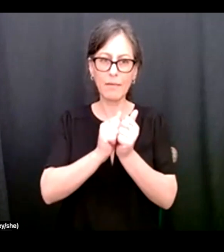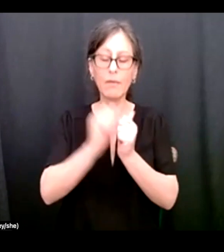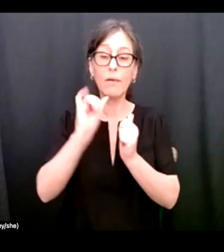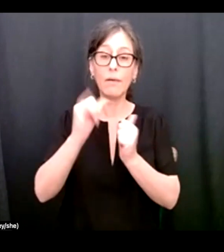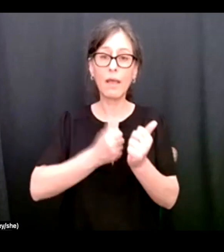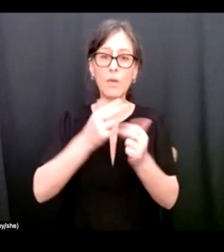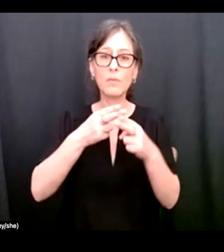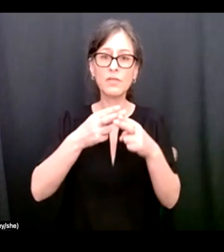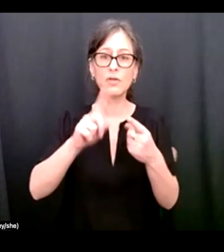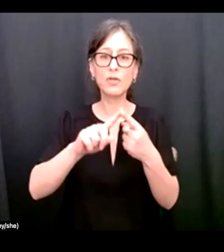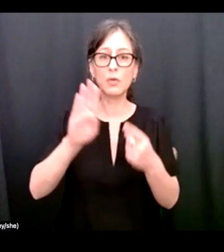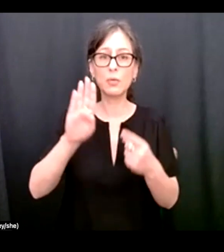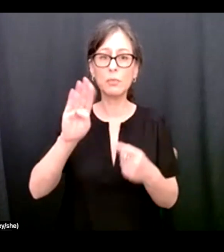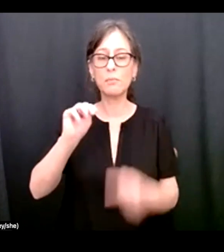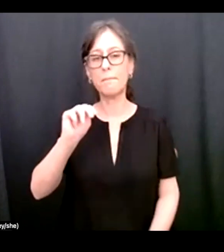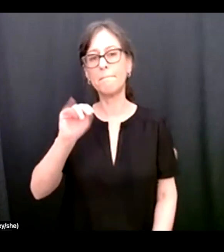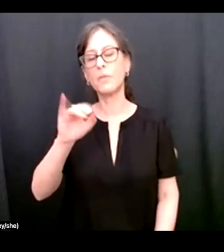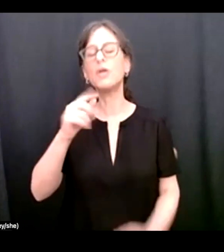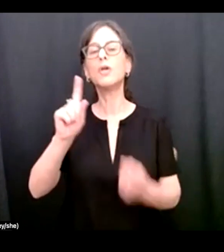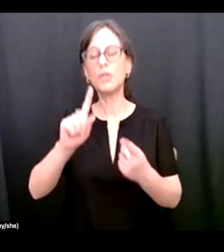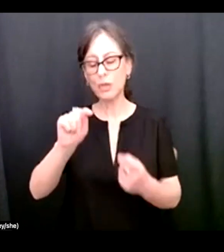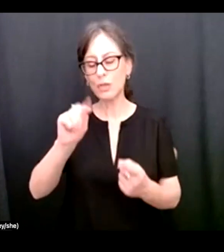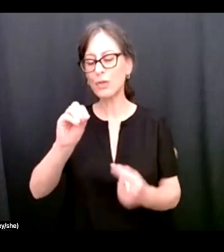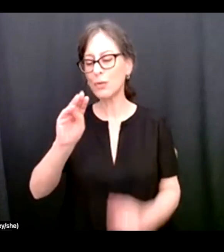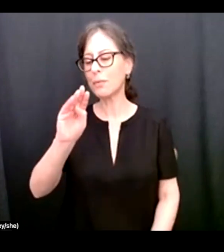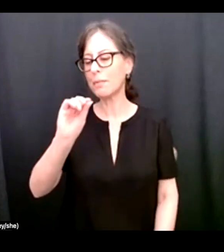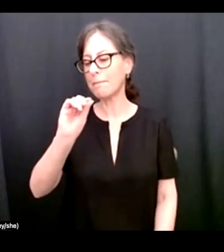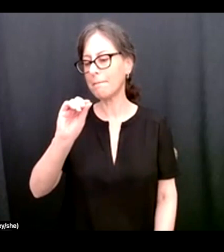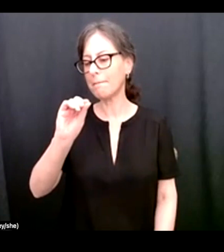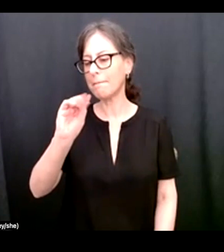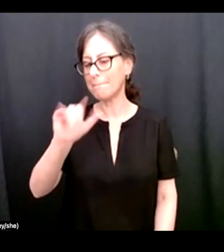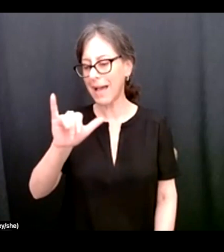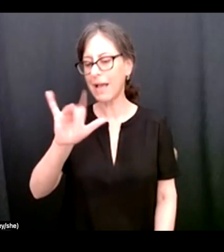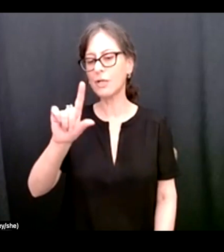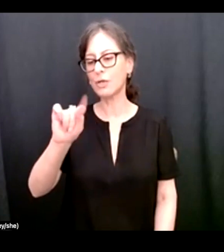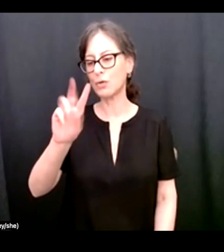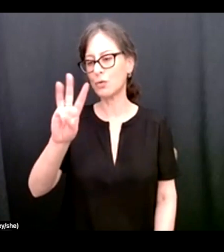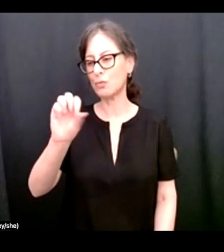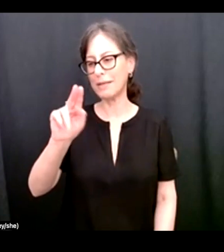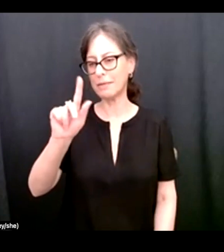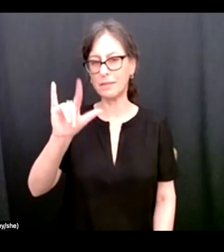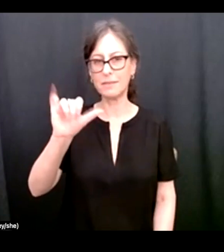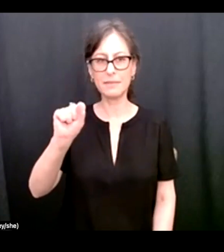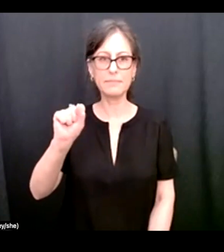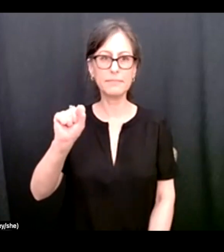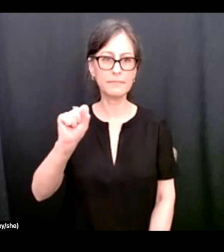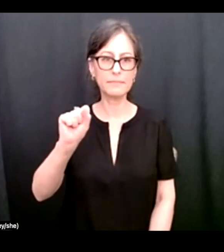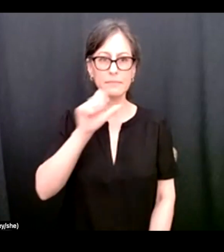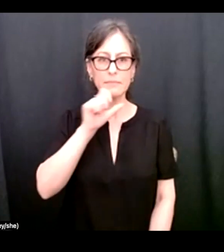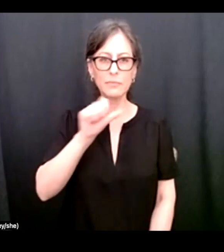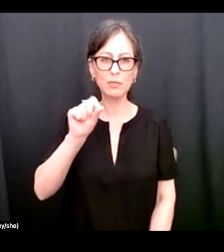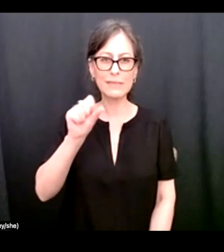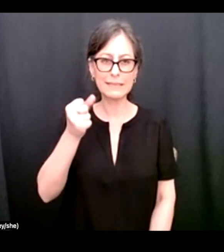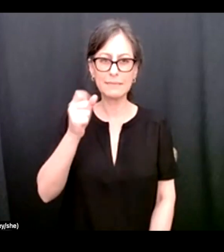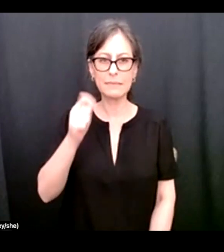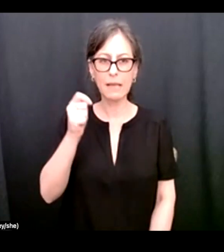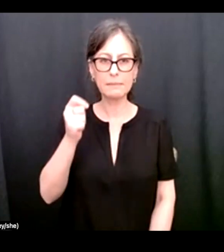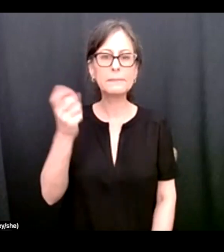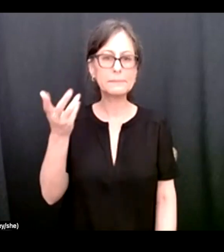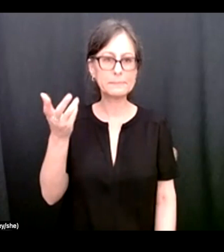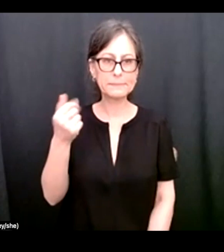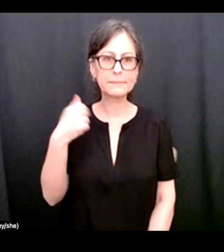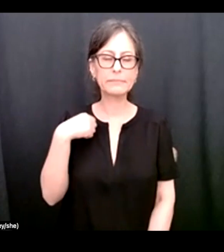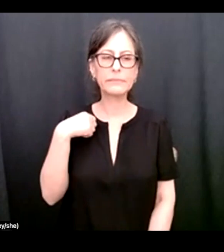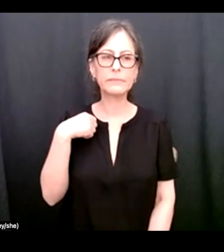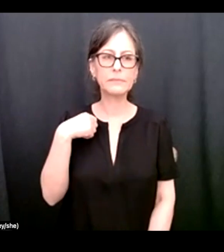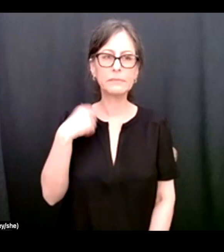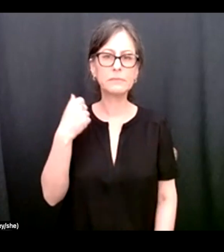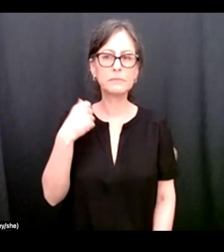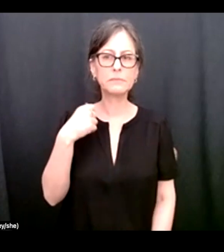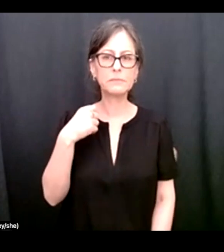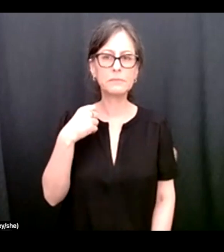“To My 20s.” And what I'd like us to write or take away from that is: you should write a few